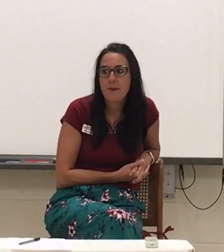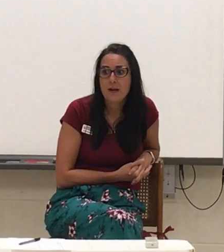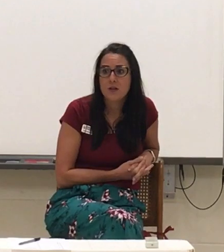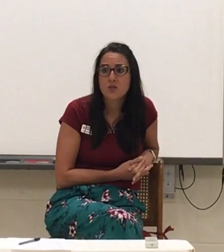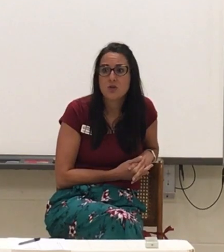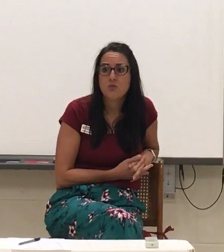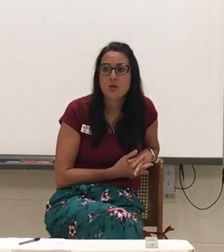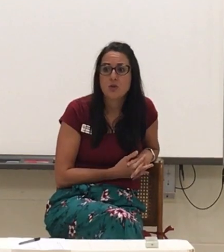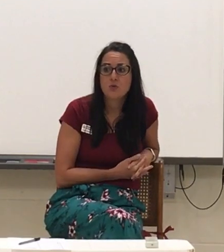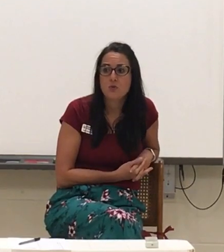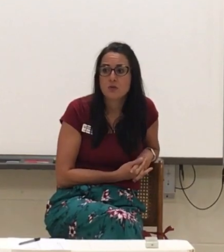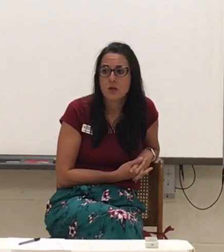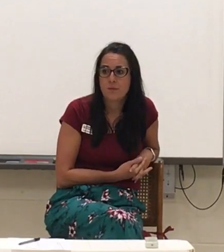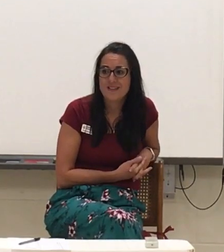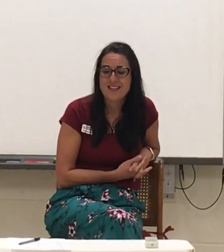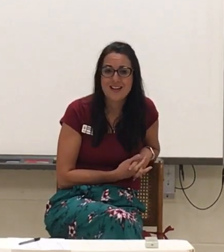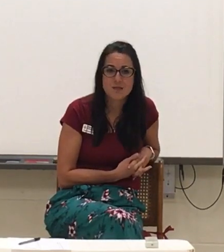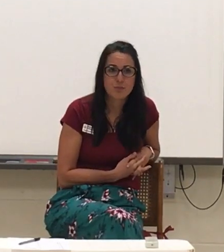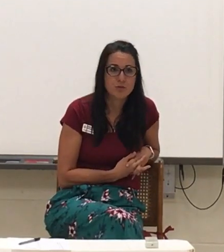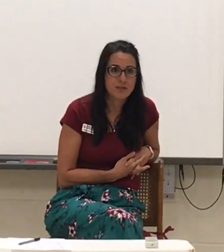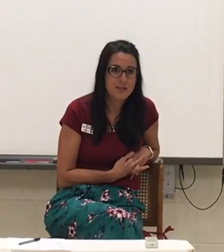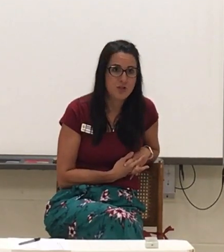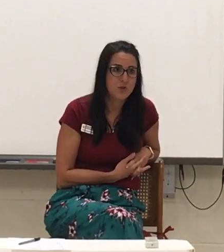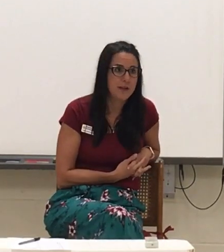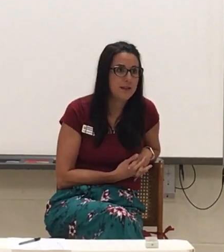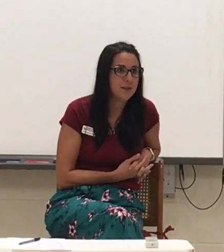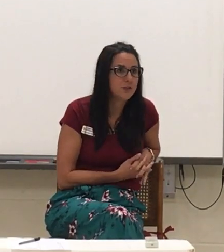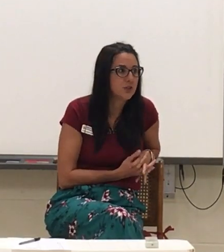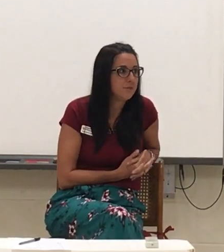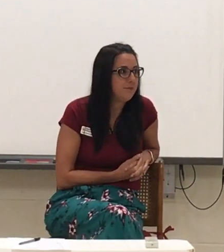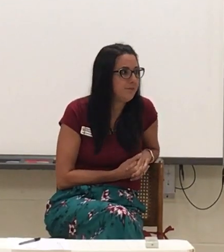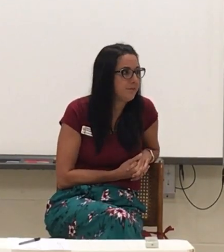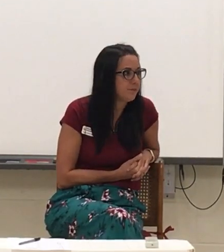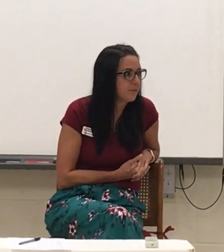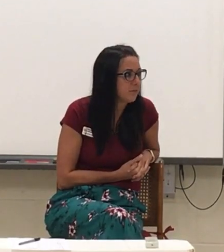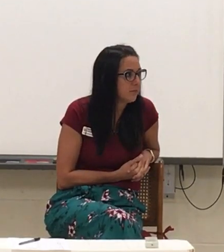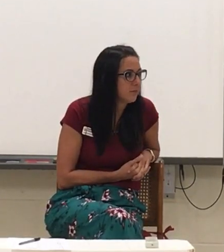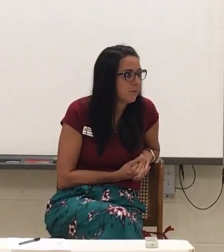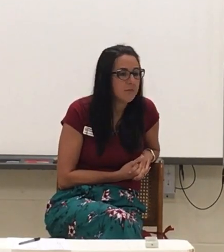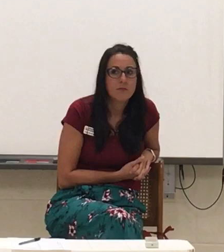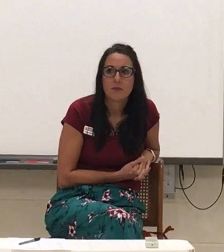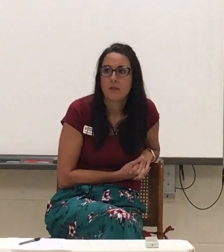parents who used a textbook to teach you English